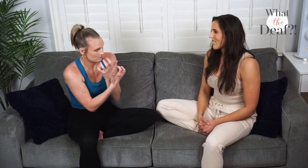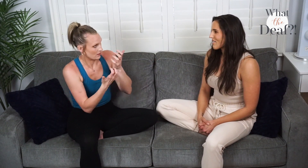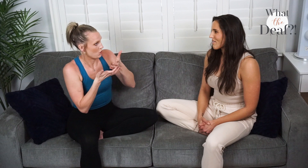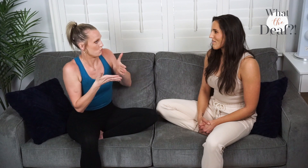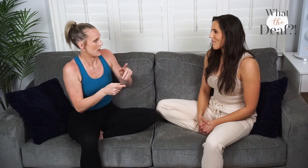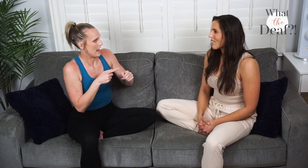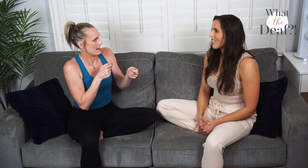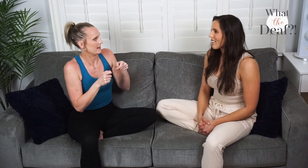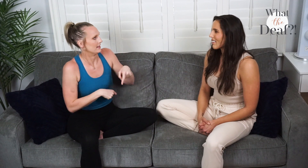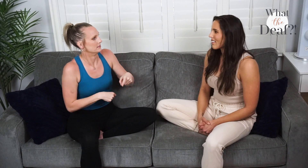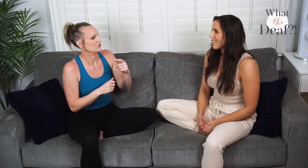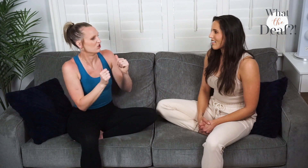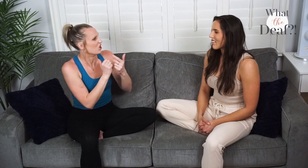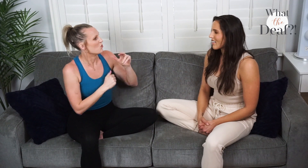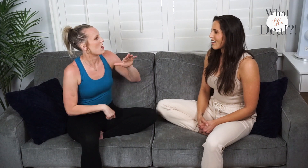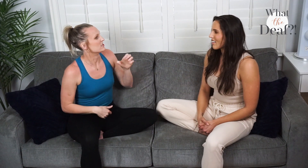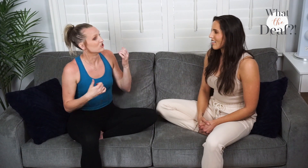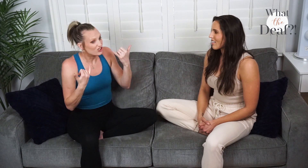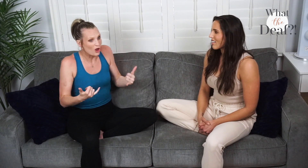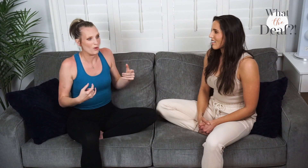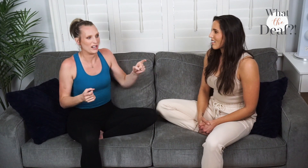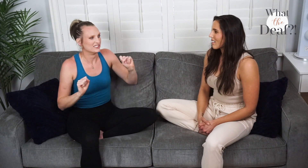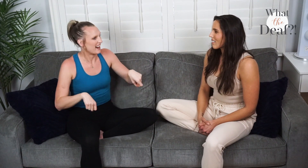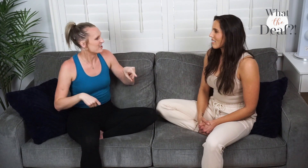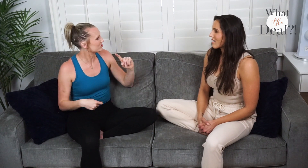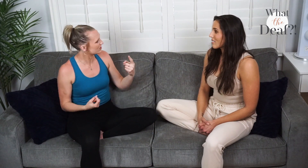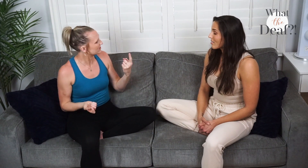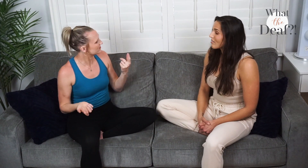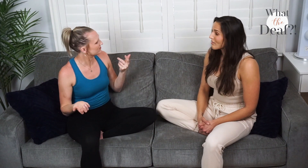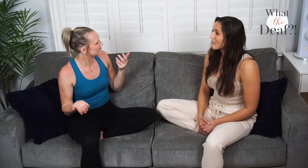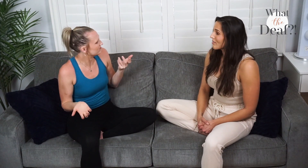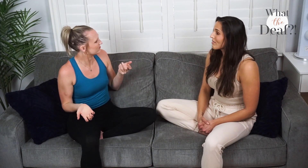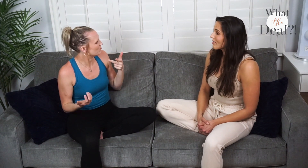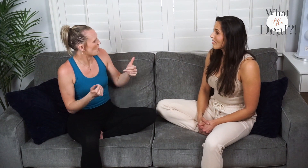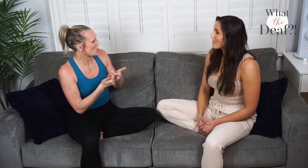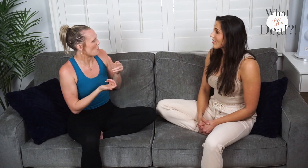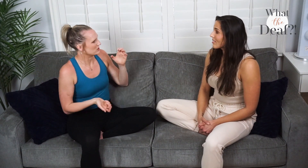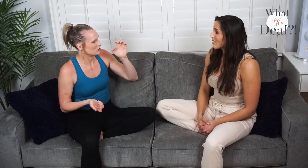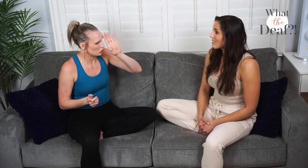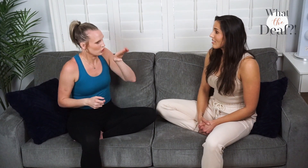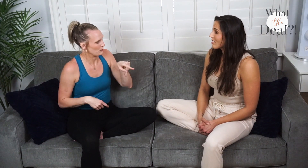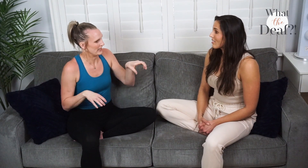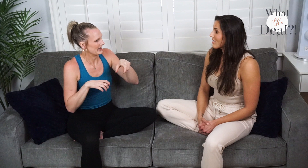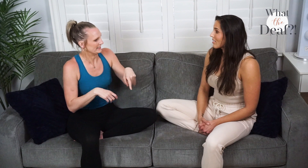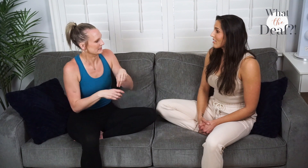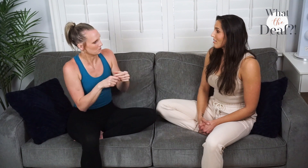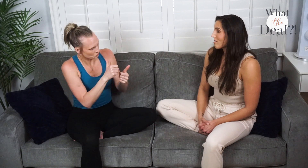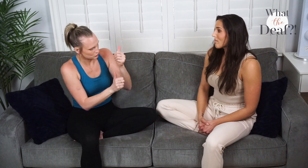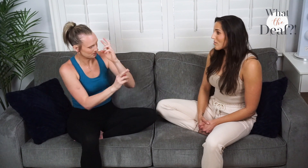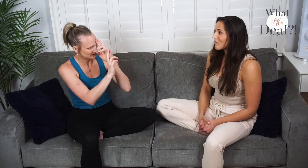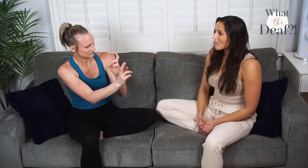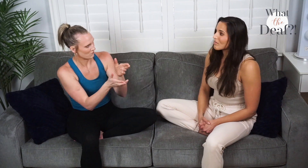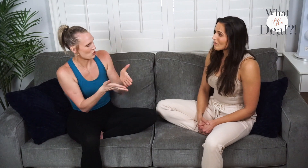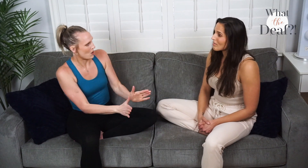You handled it in the most amazing way with grace, and now you can just move forward and walk away knowing that you did it in the most respectful way.